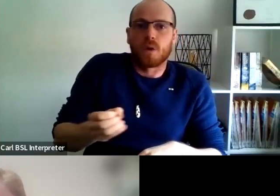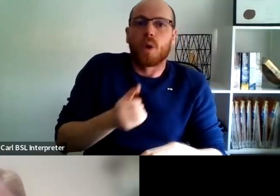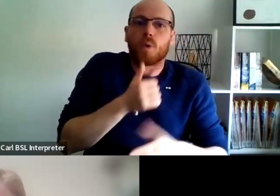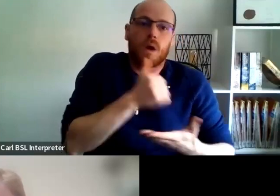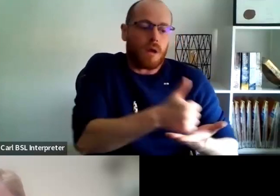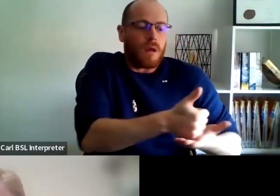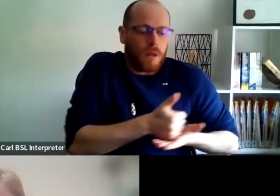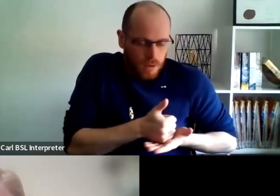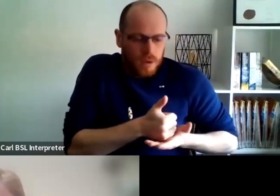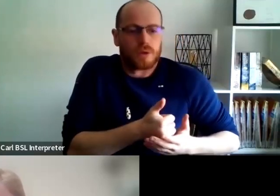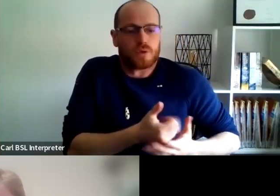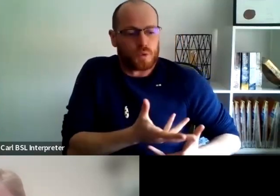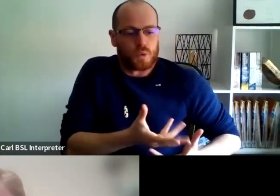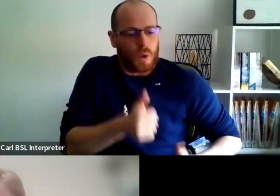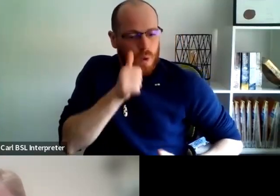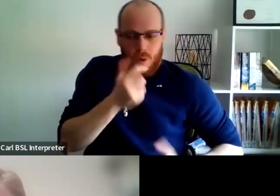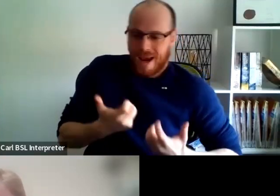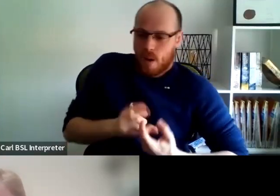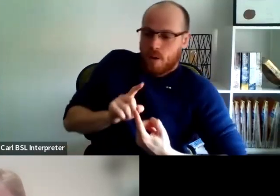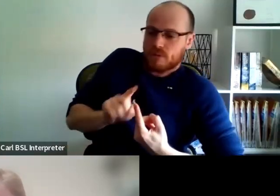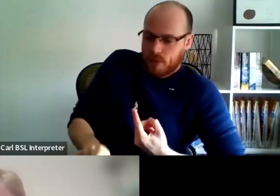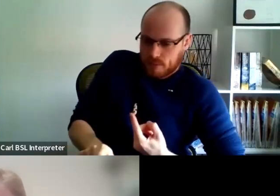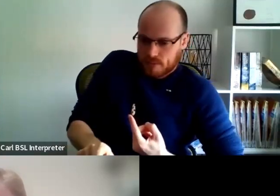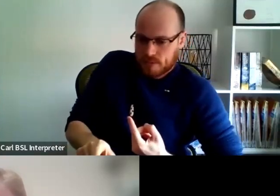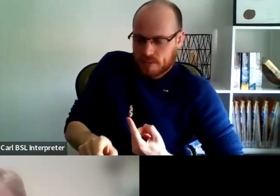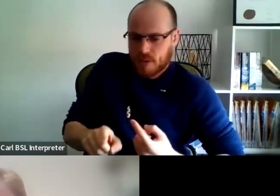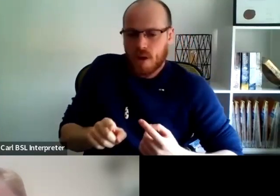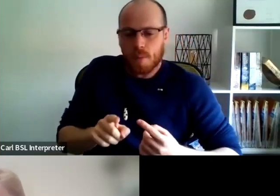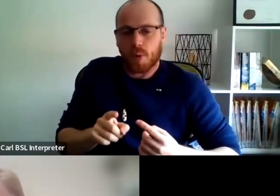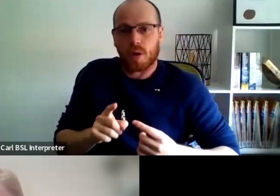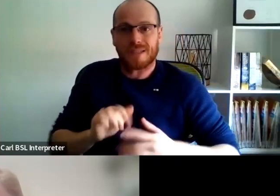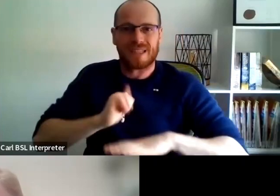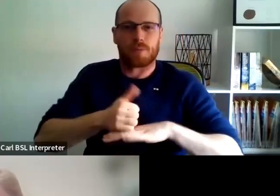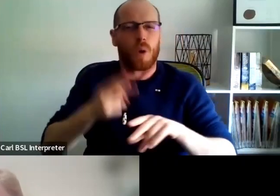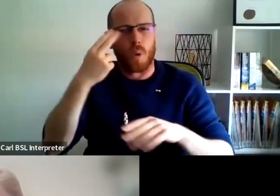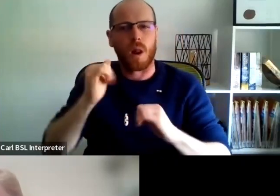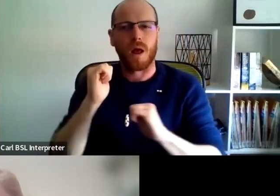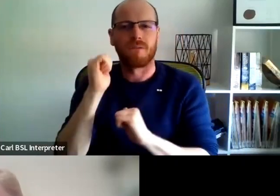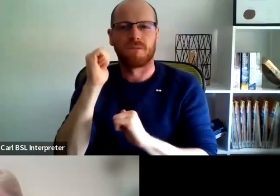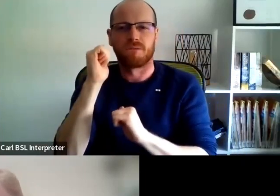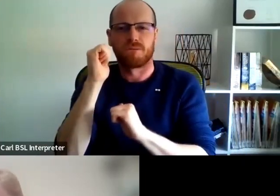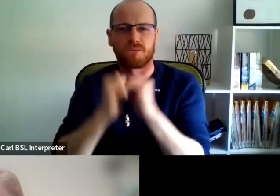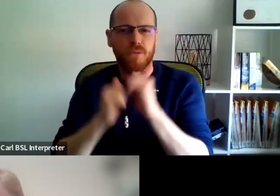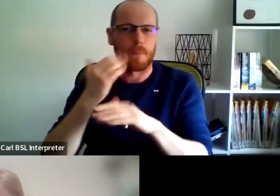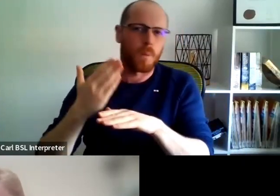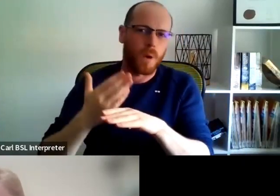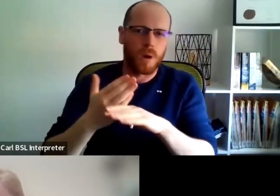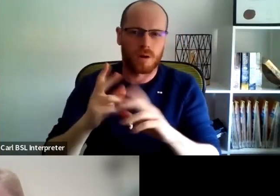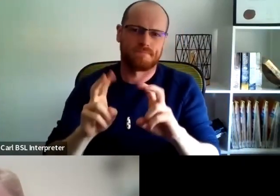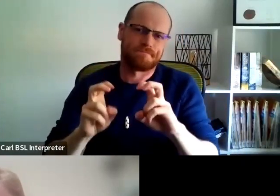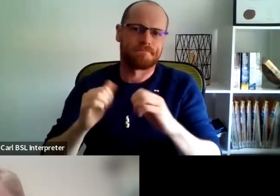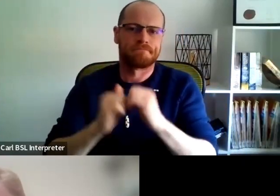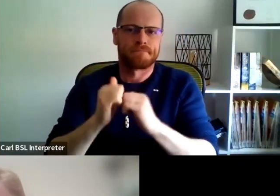for them, but actually try to implement it as a framework, so that even you know people who may